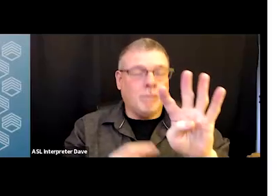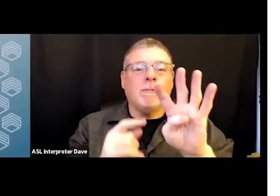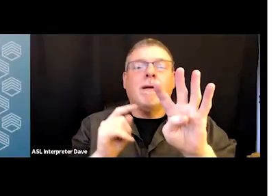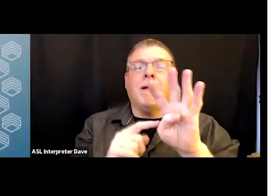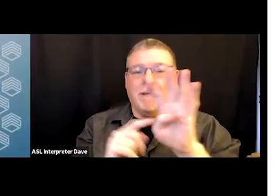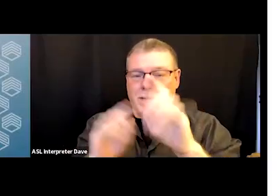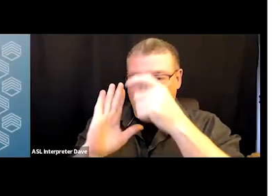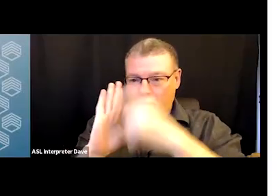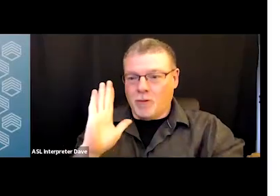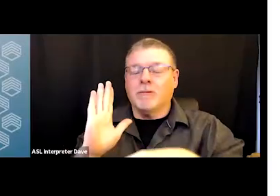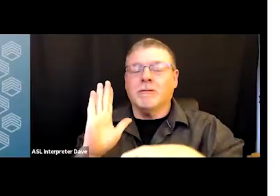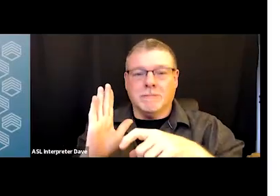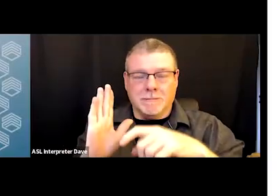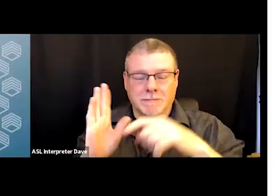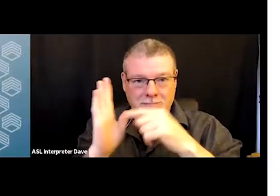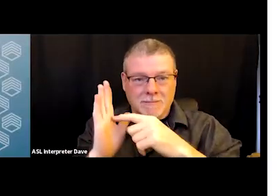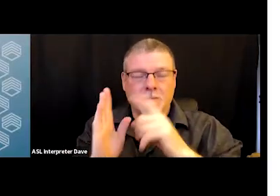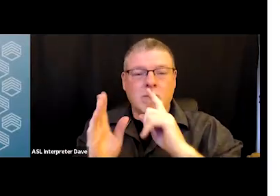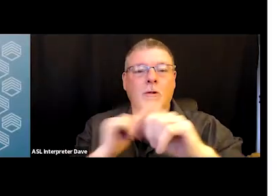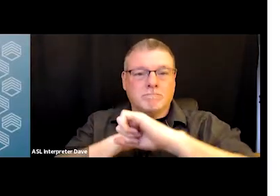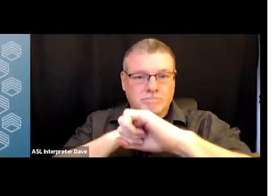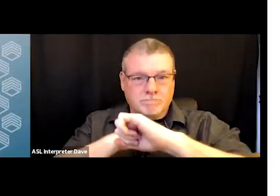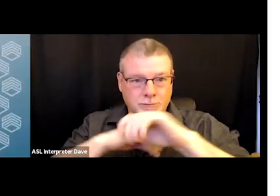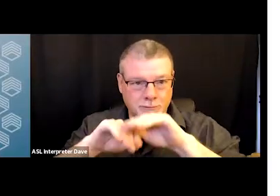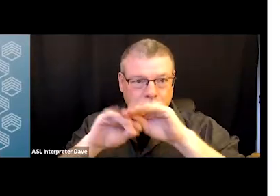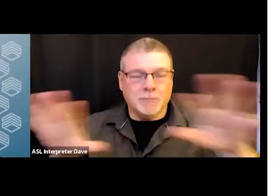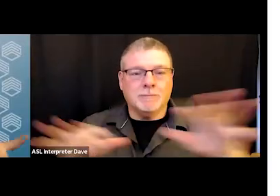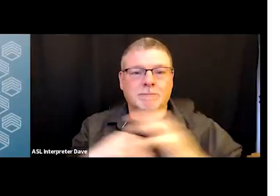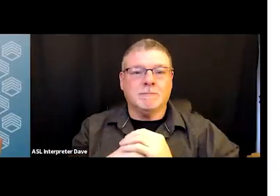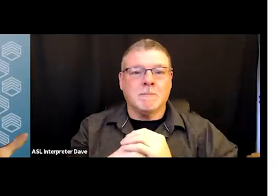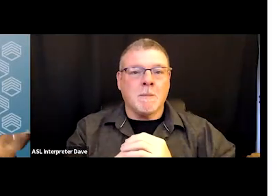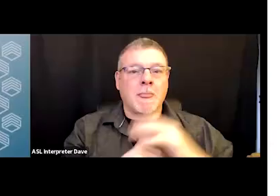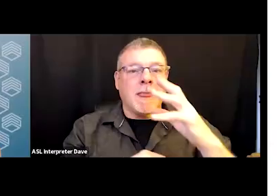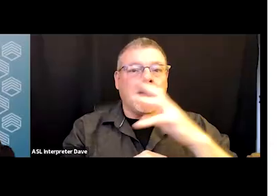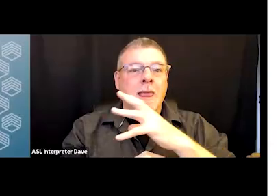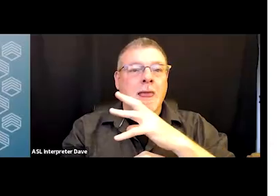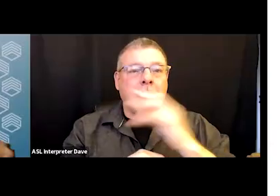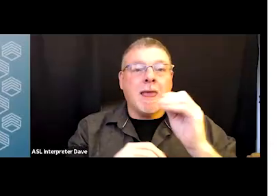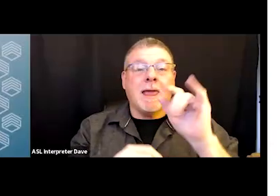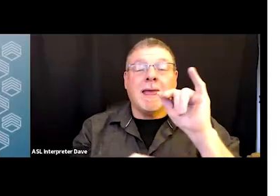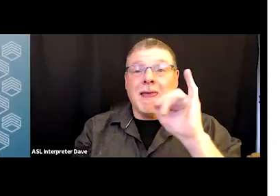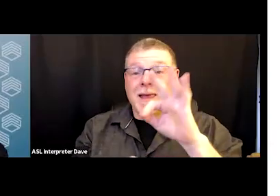'Trauma-Informed Drug Testing Protocols in Treatment Court Programs.' And if you work in a treatment court,